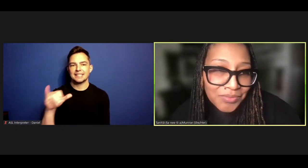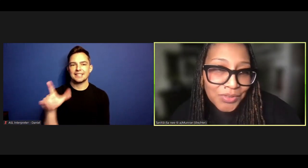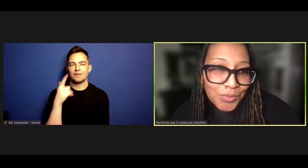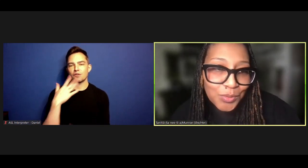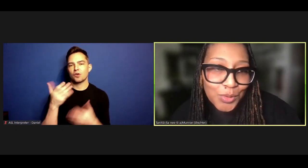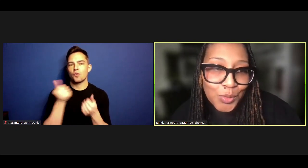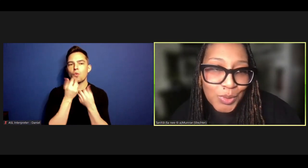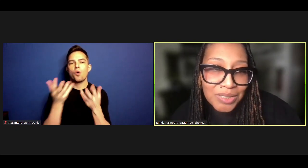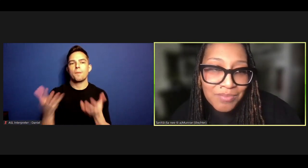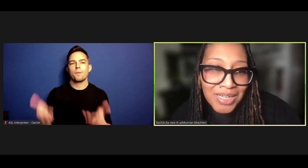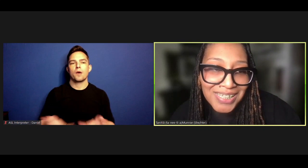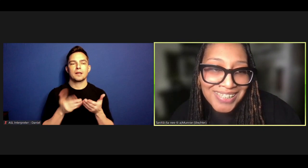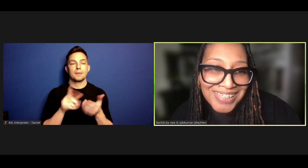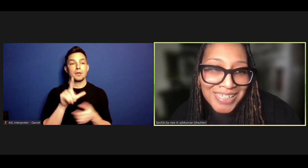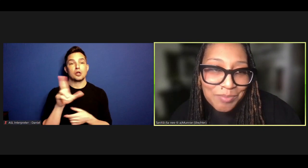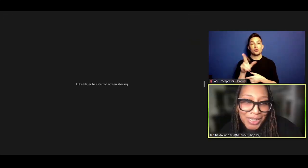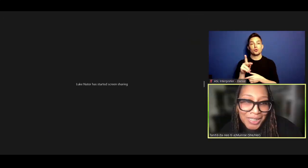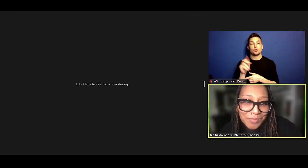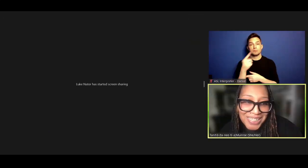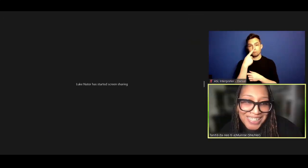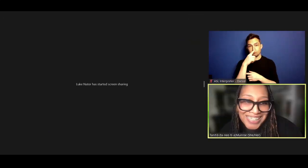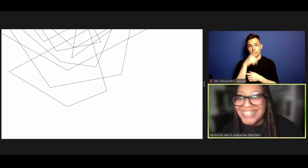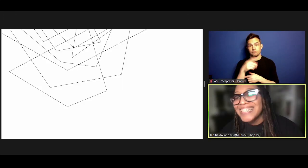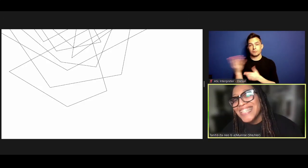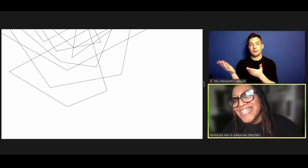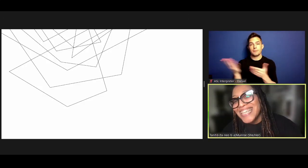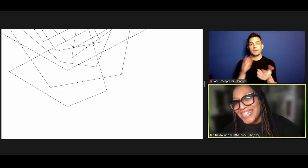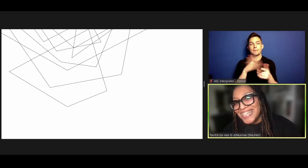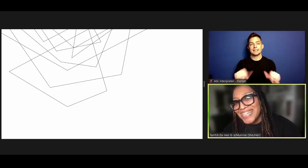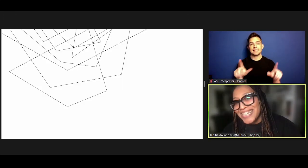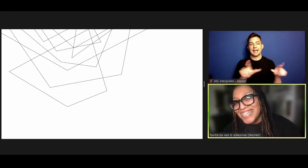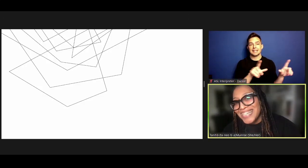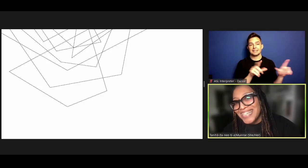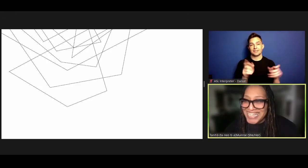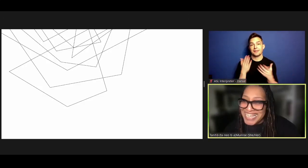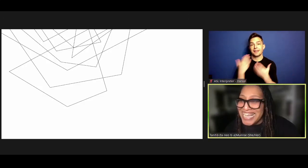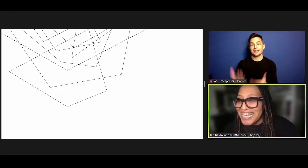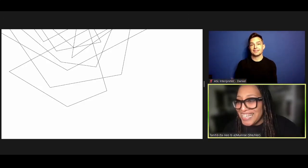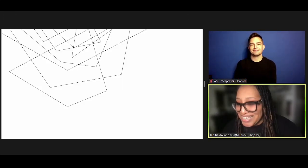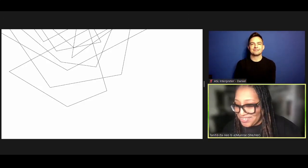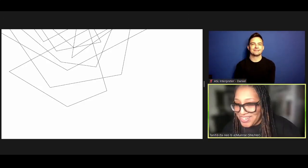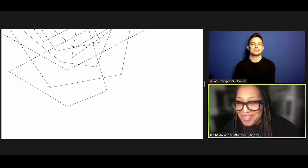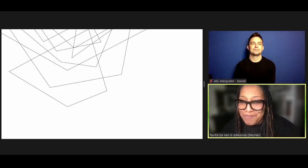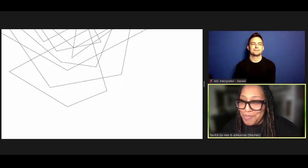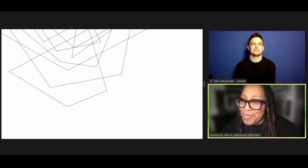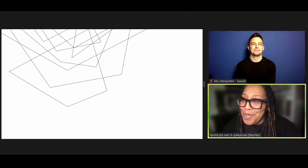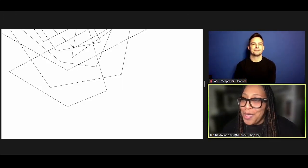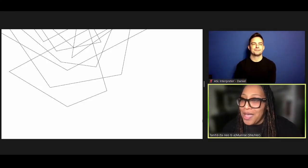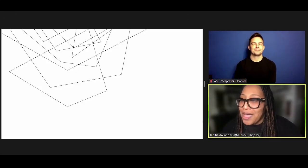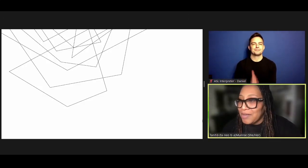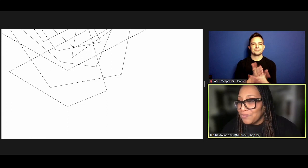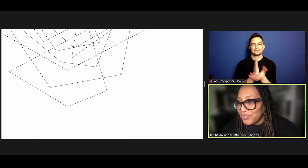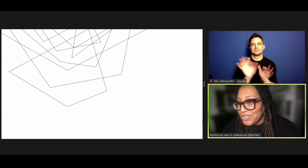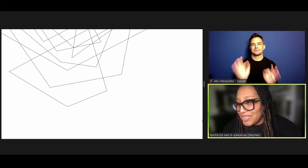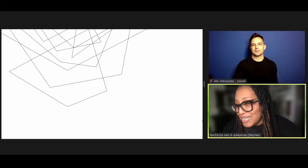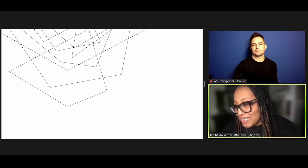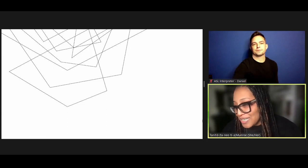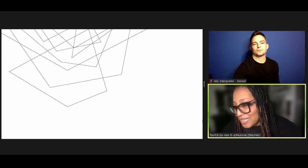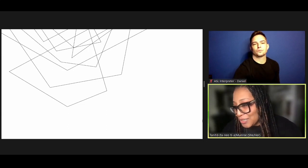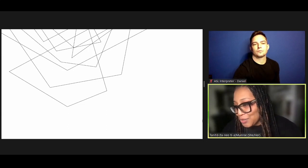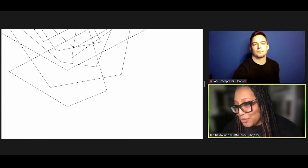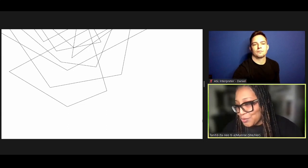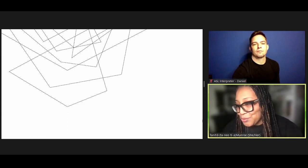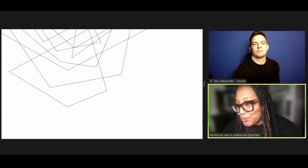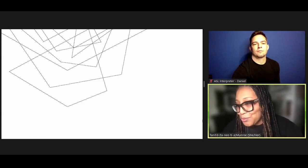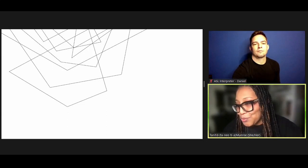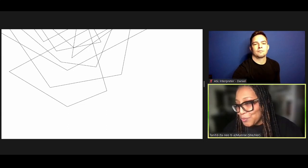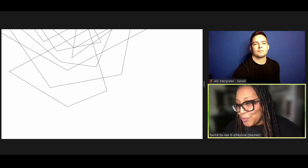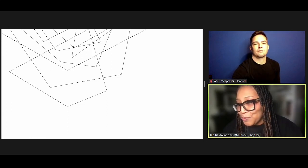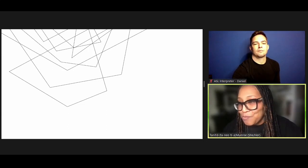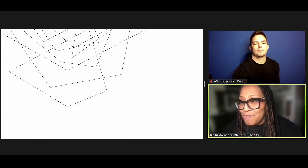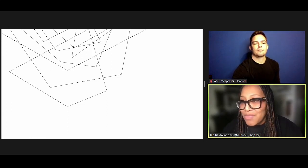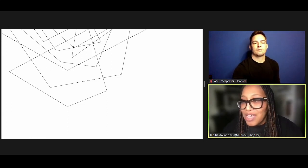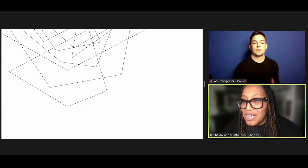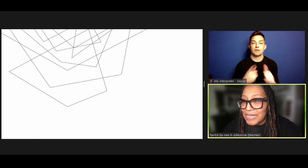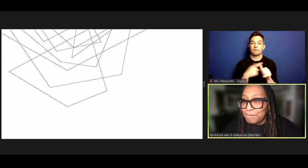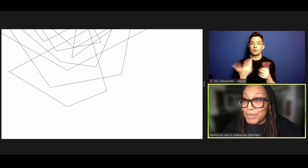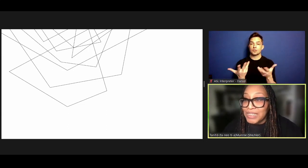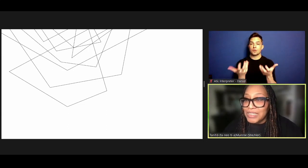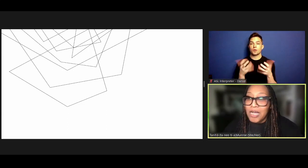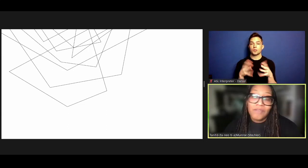if you don't mind bringing out my slide. Thank you. Right. First, I'd like to do a bit of